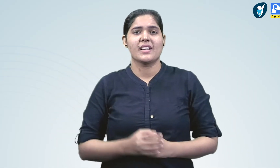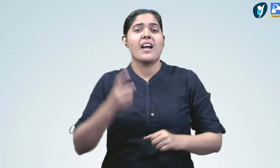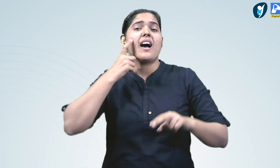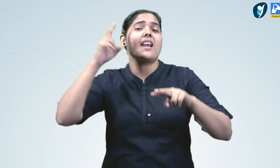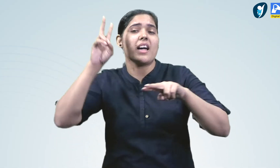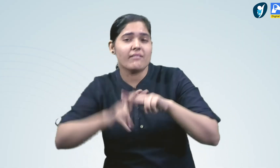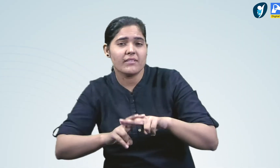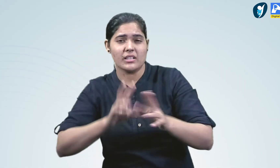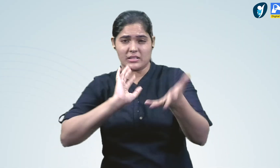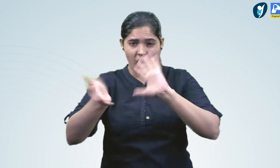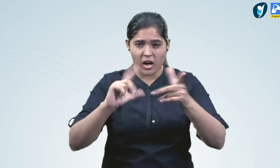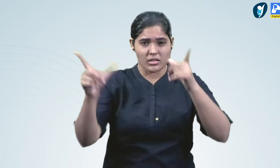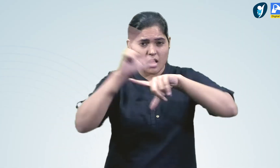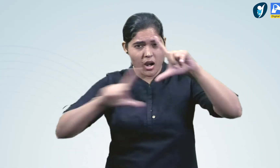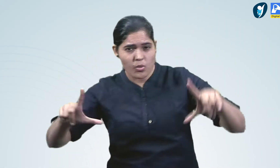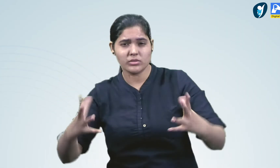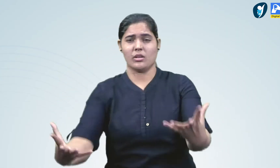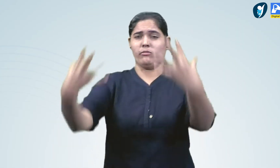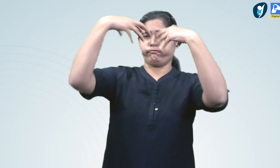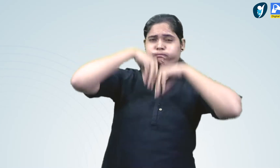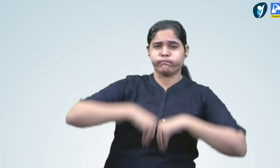If you want more information about sign language acquisition